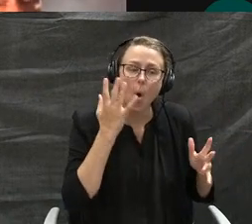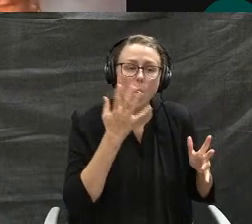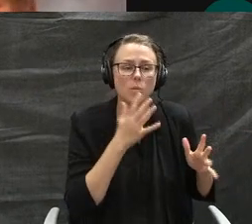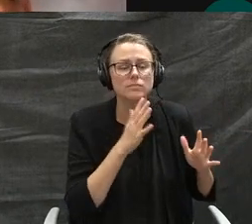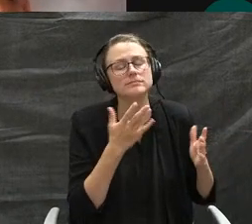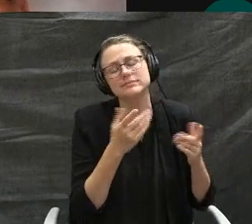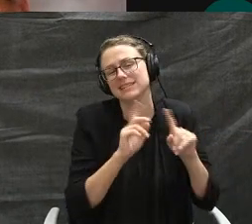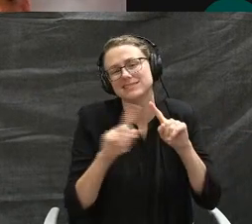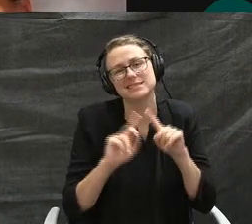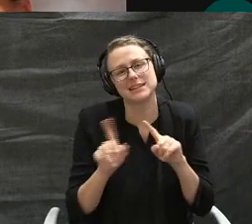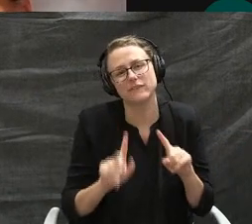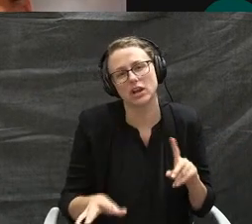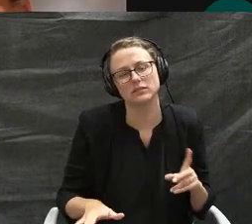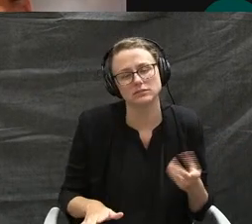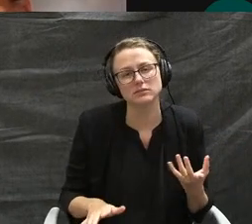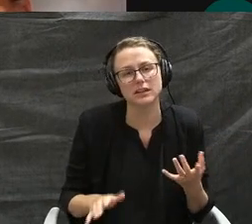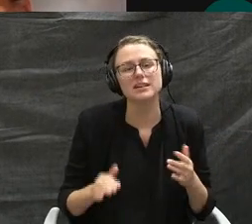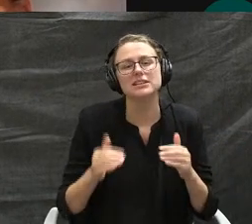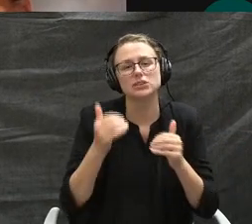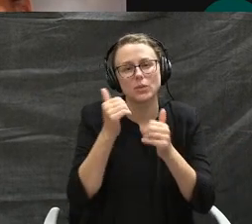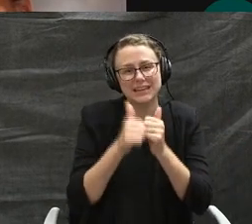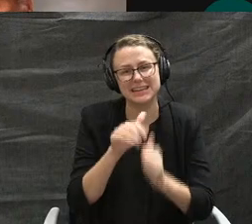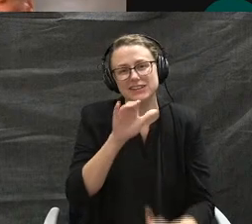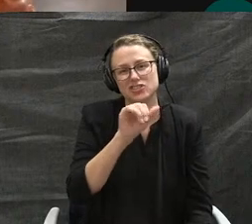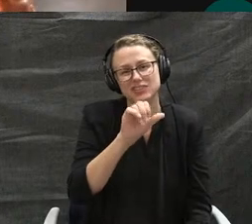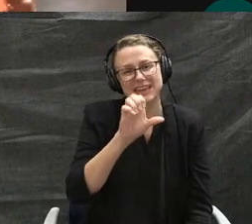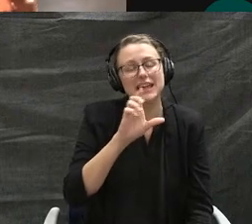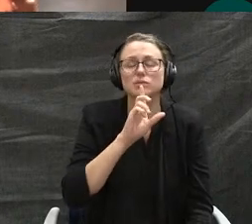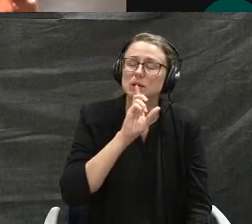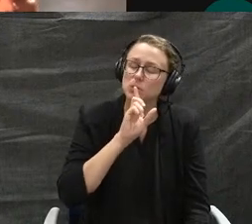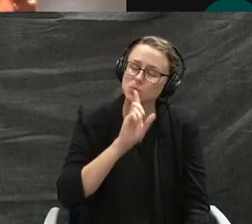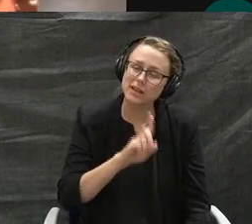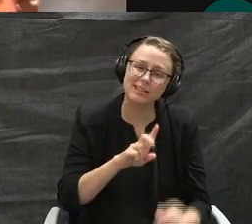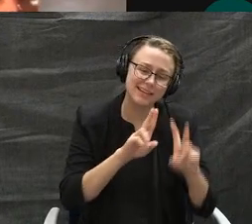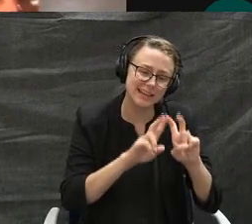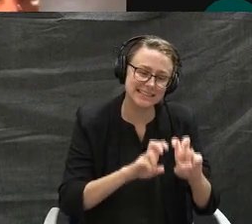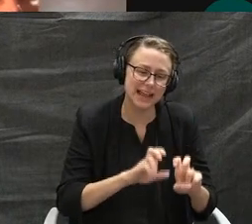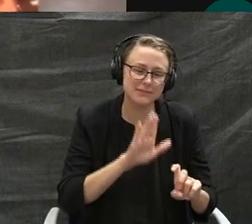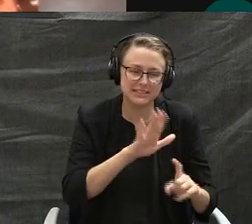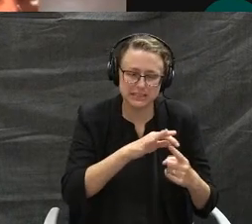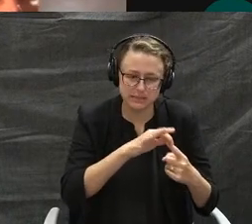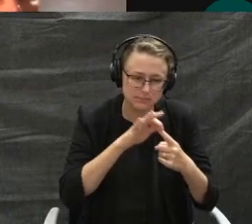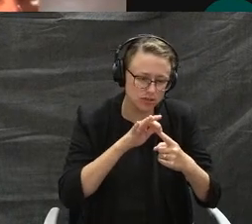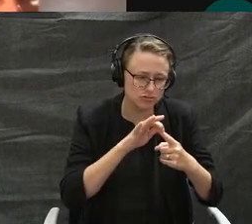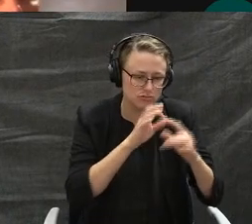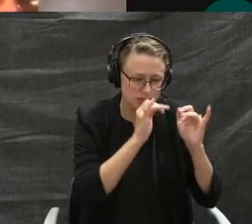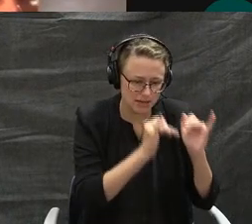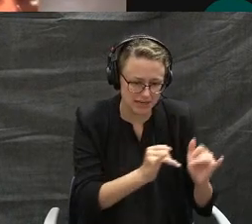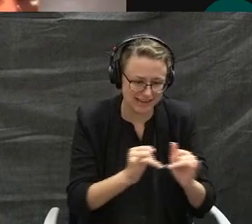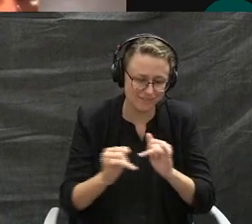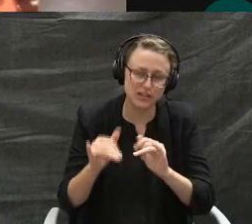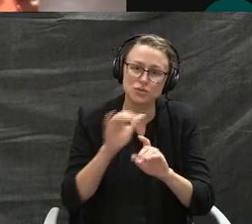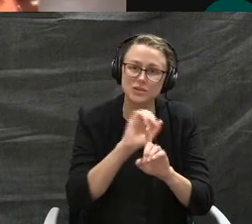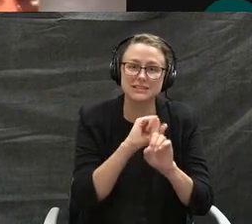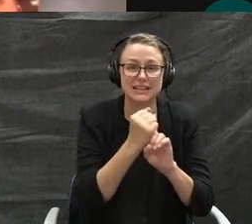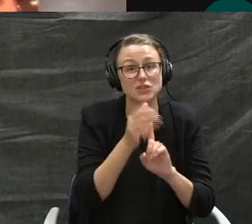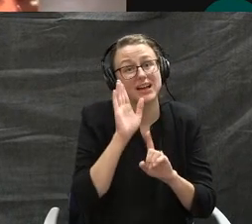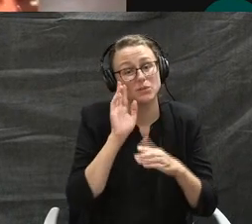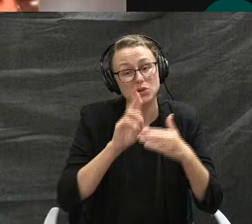Each, that's why I kind of said each case. We really have to look at its own unique merits because it will result in